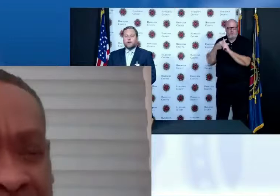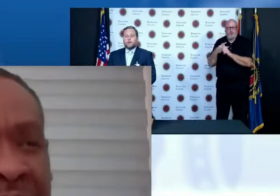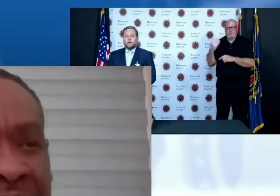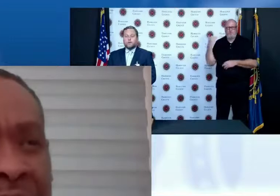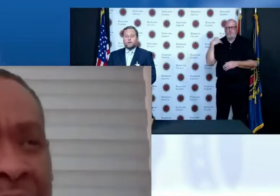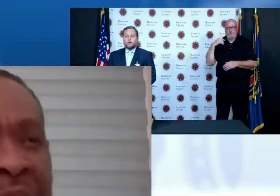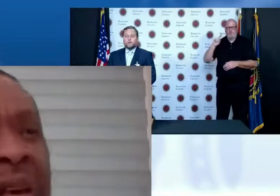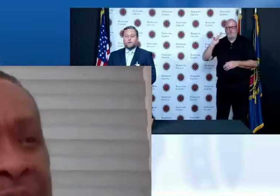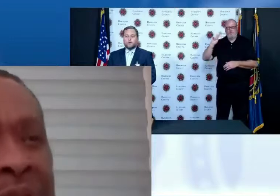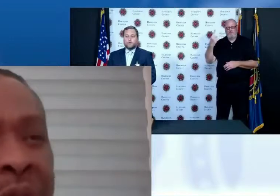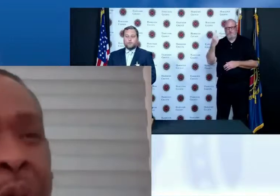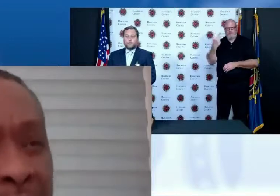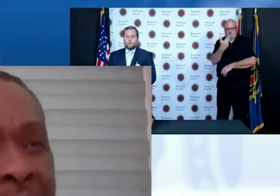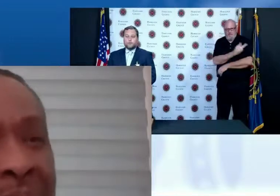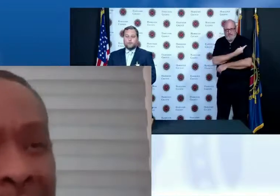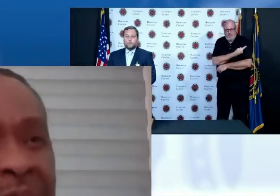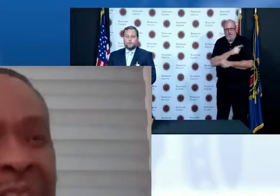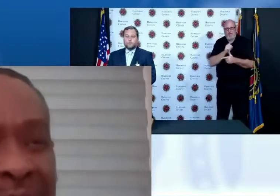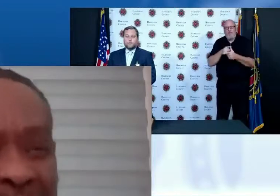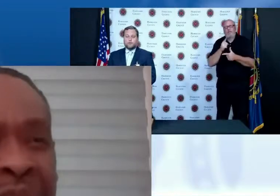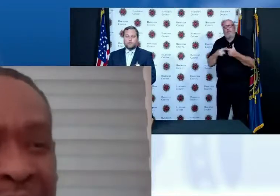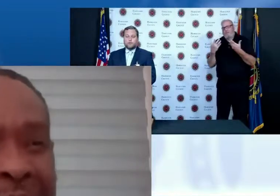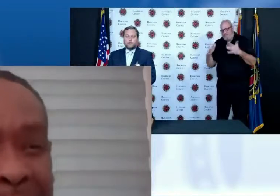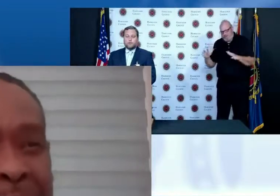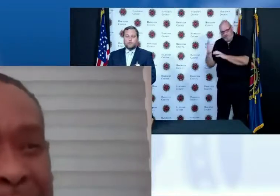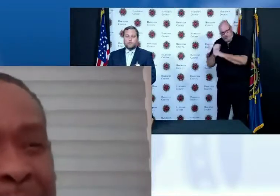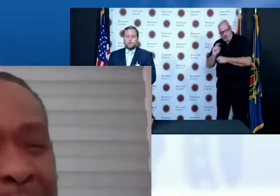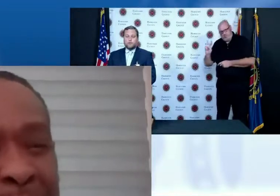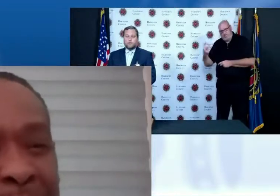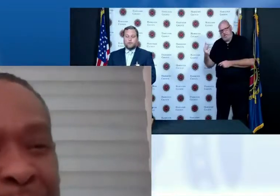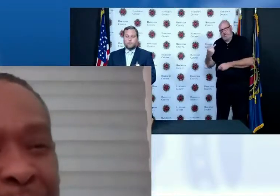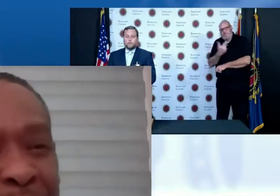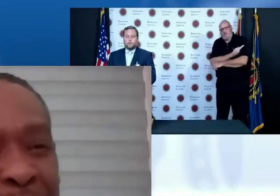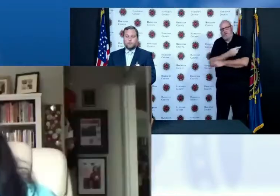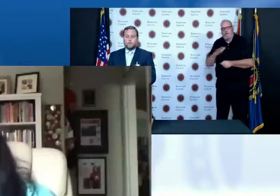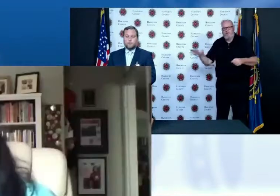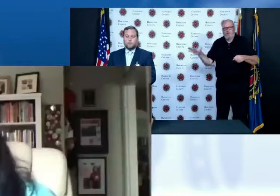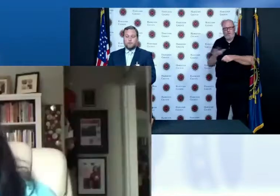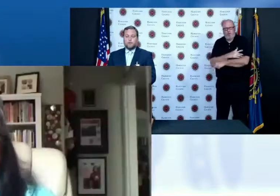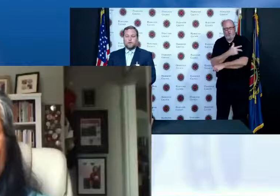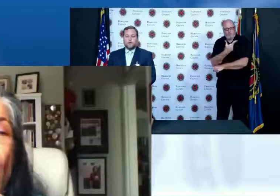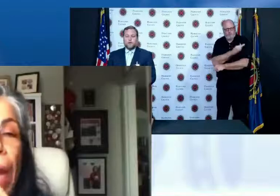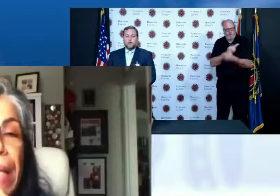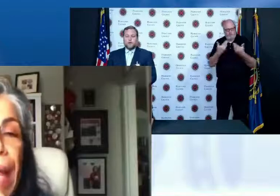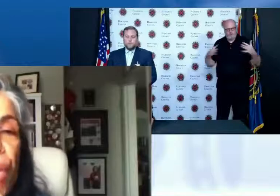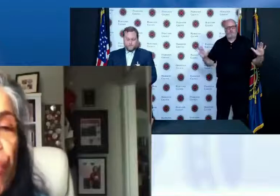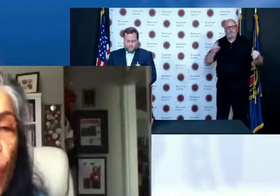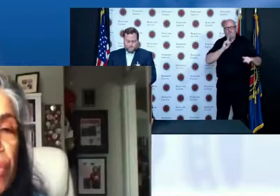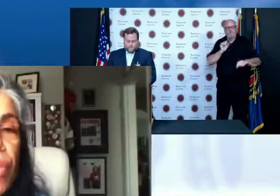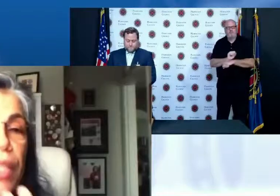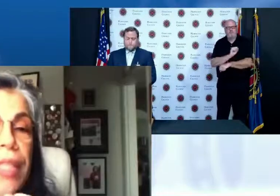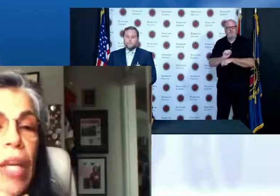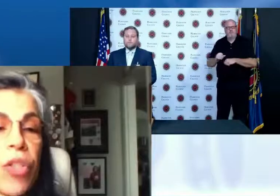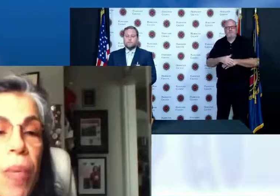second shot so I'm fully fascinated okay all right thank you for well it's good to see you so